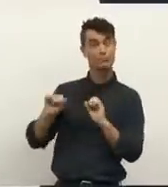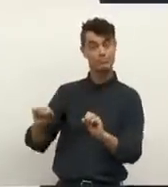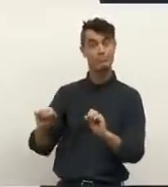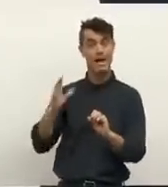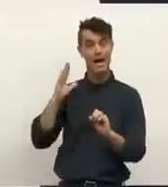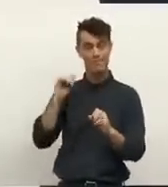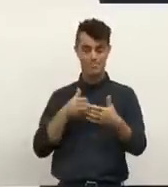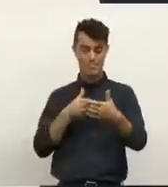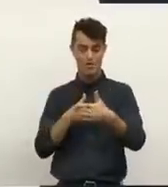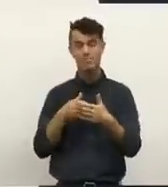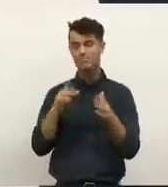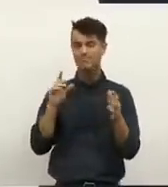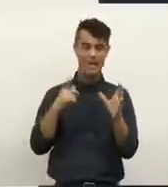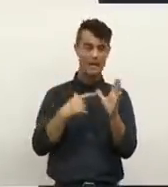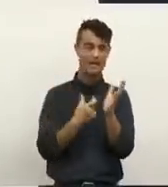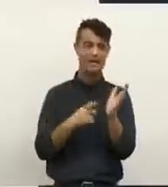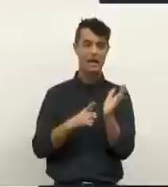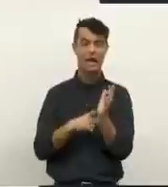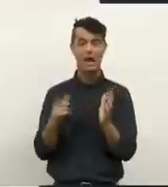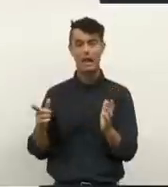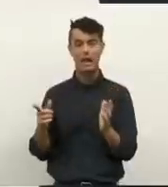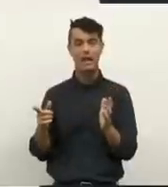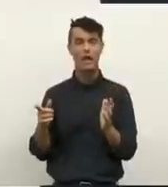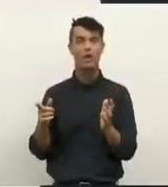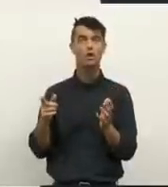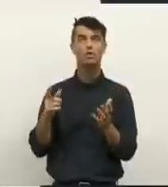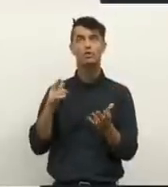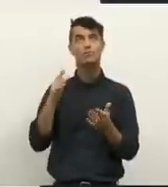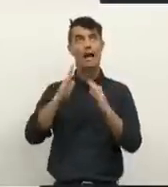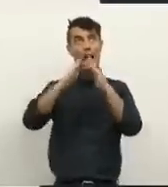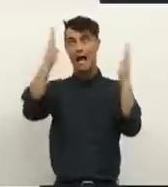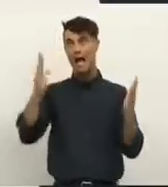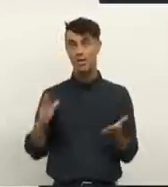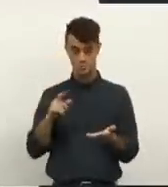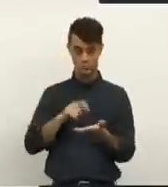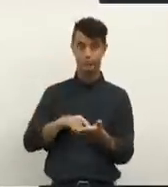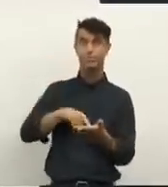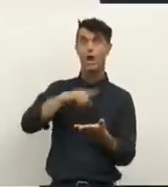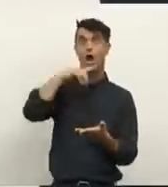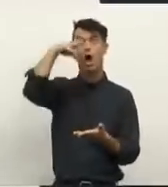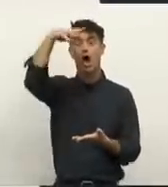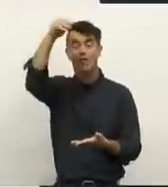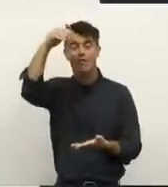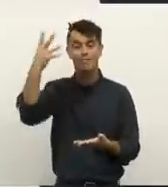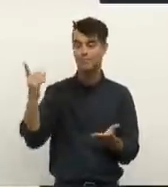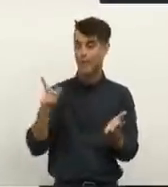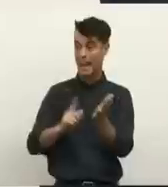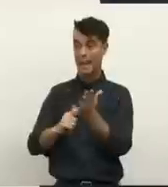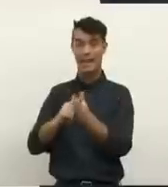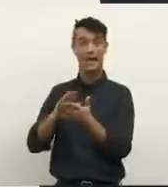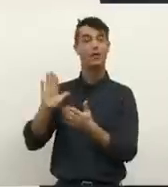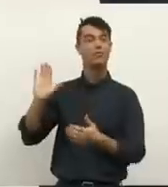So for Carl, it's mobility to go and operate things in his house. For Leah, it was about being able to access prints